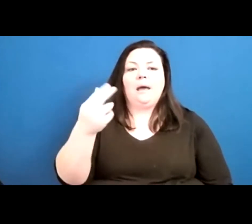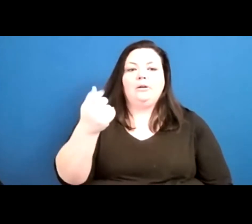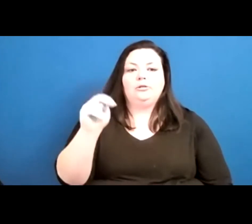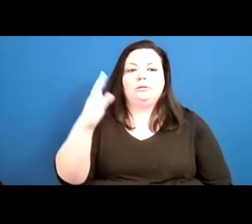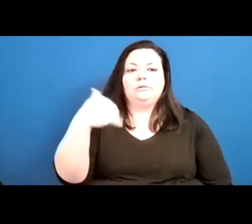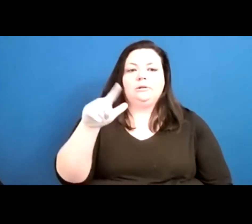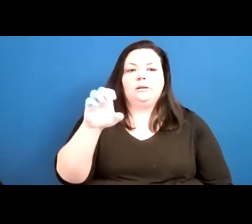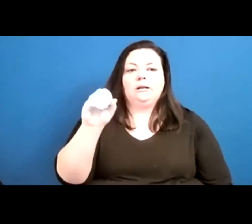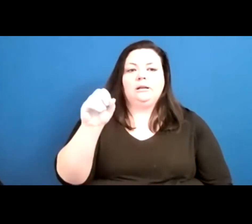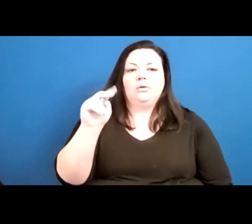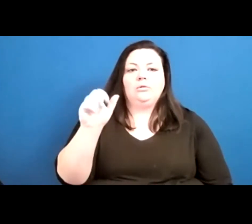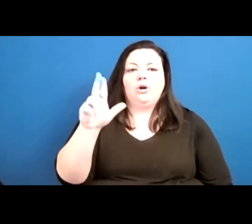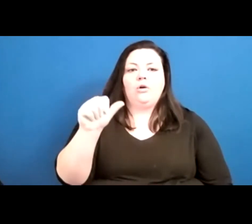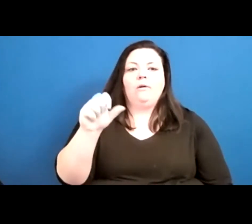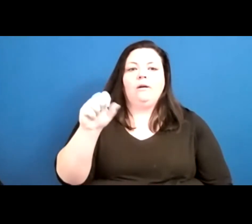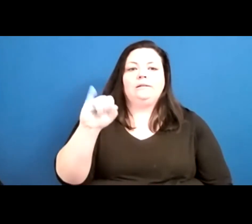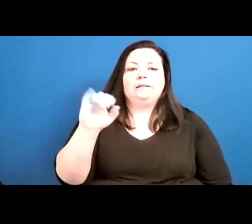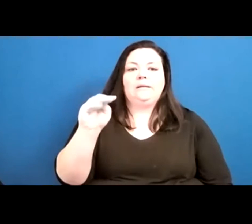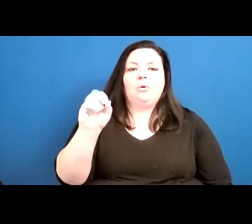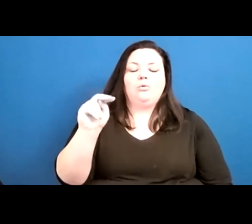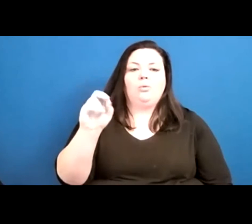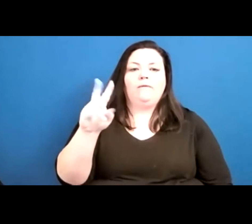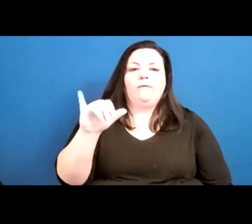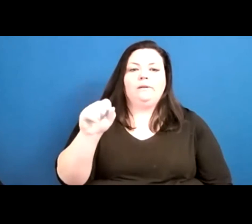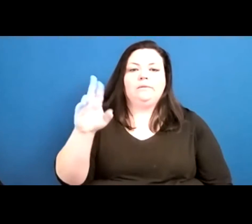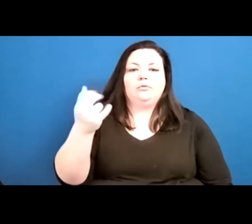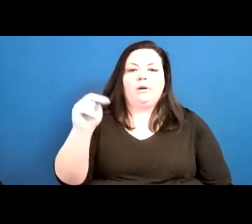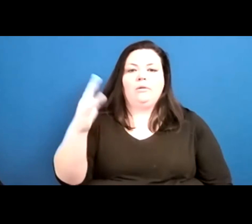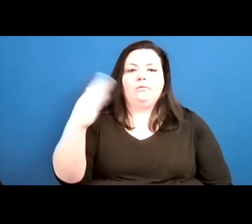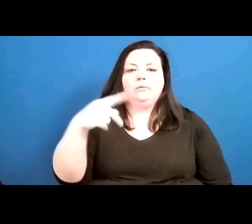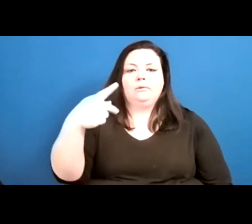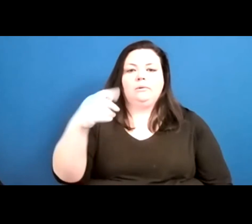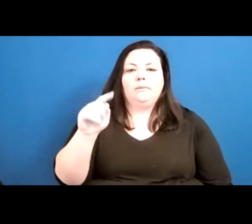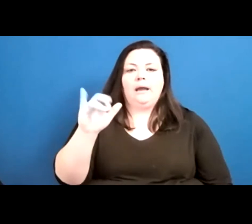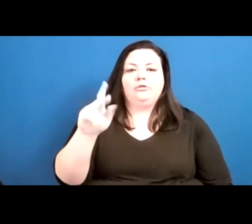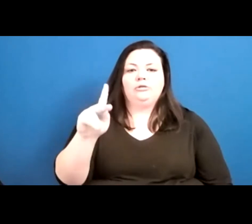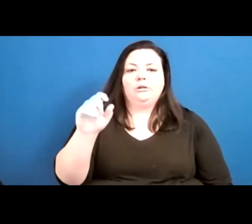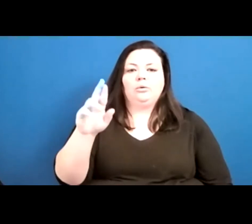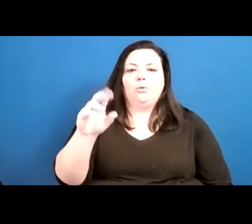Patrick Rosal, read by Jackie Chicalese Shannon McGill, Emma Van Dyke, Dexta